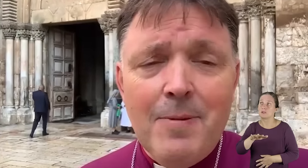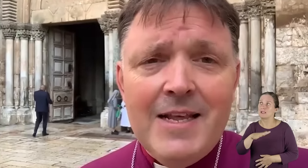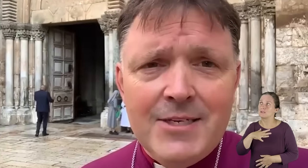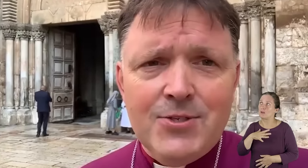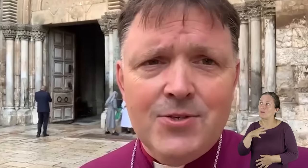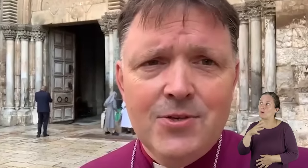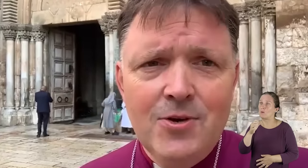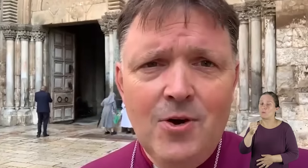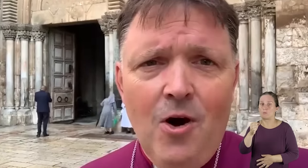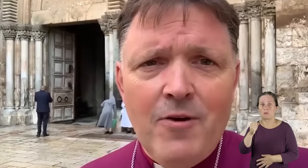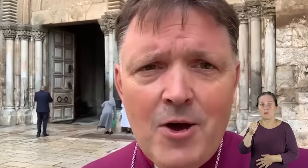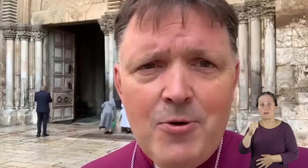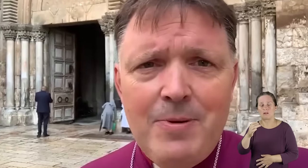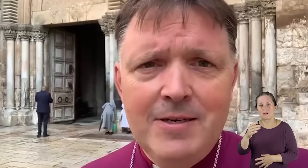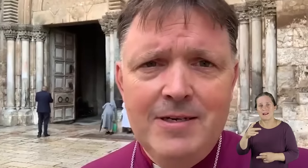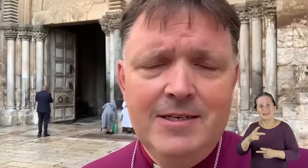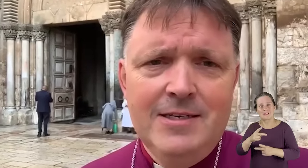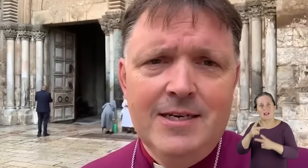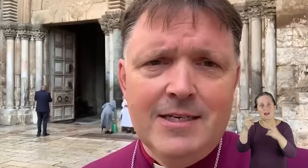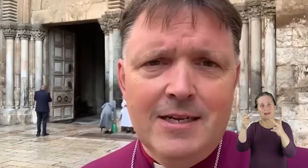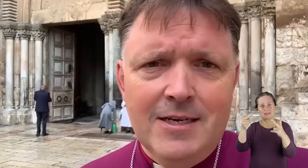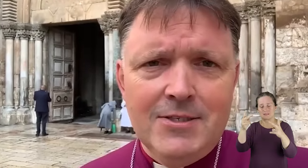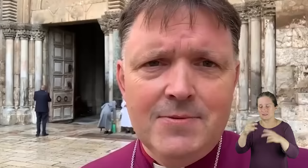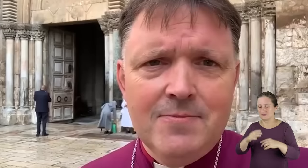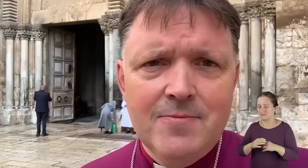the place of hope and light.